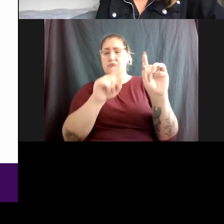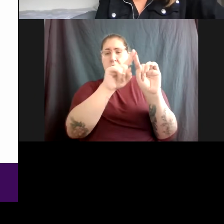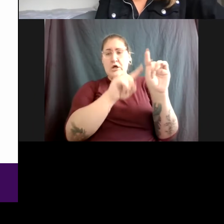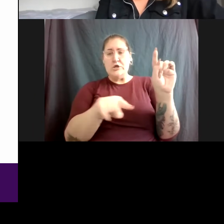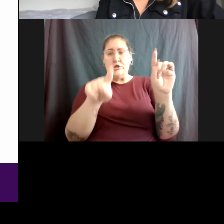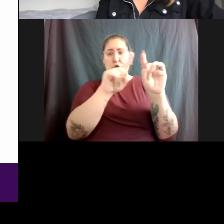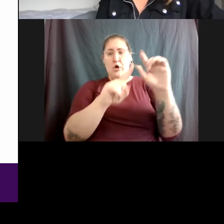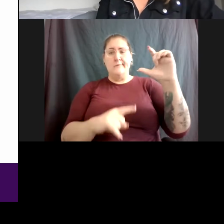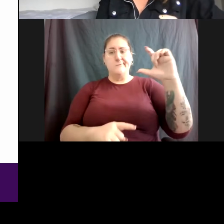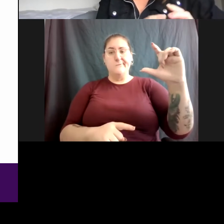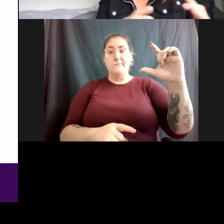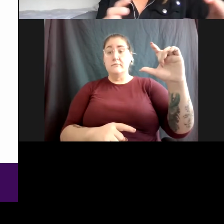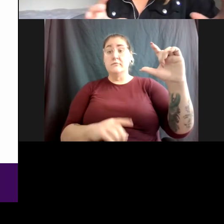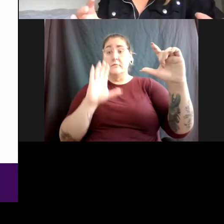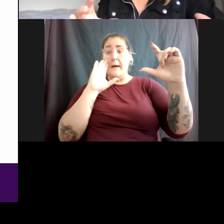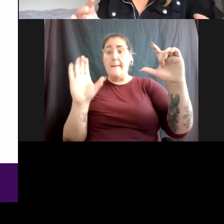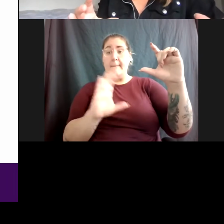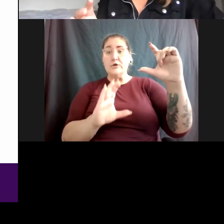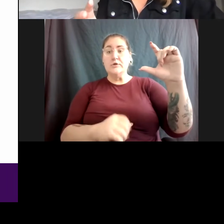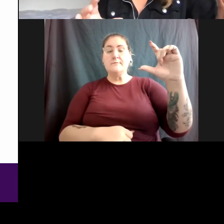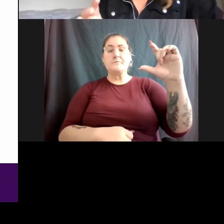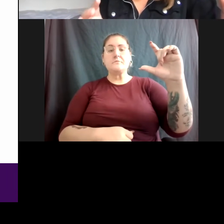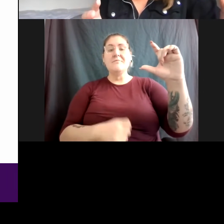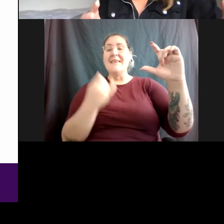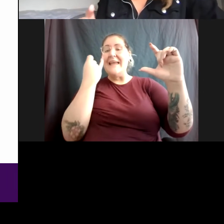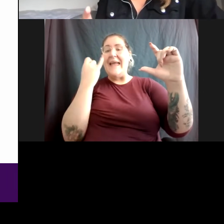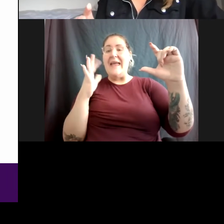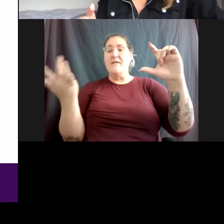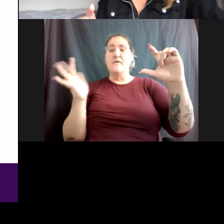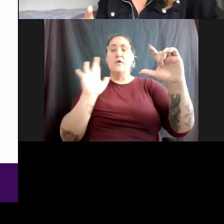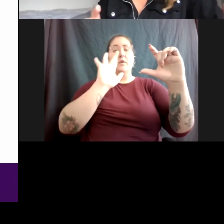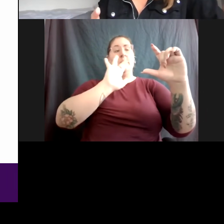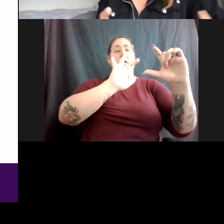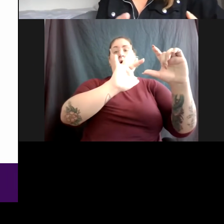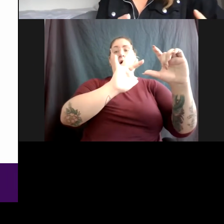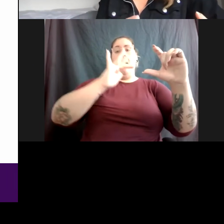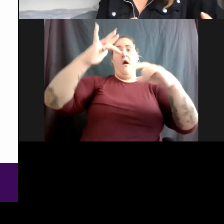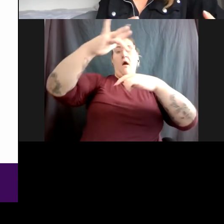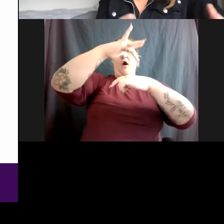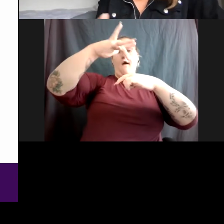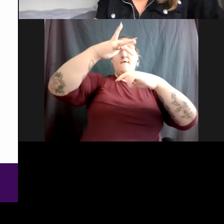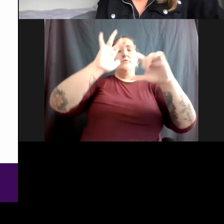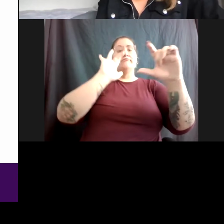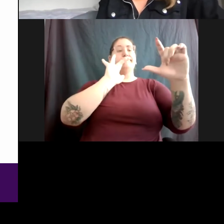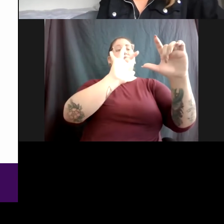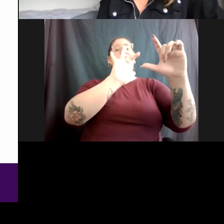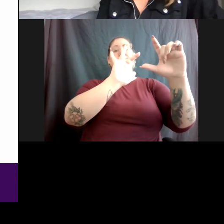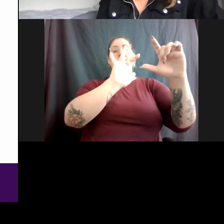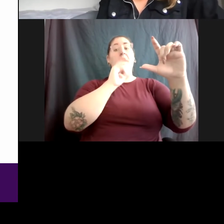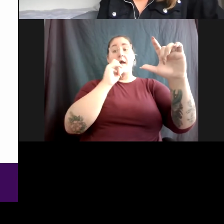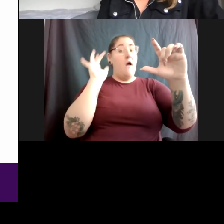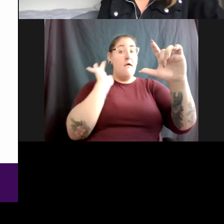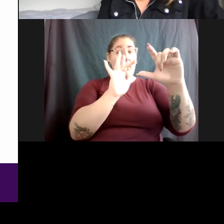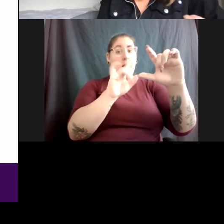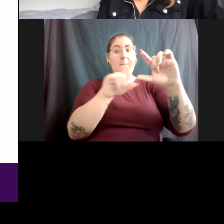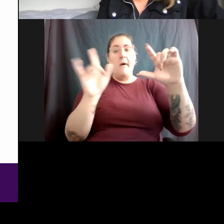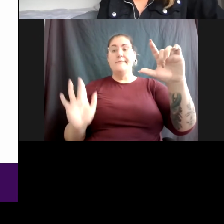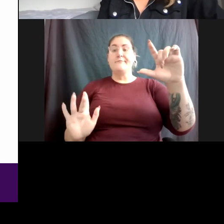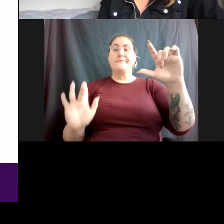And it opens up a large box on hover with a image of the avatar, a name, some information,